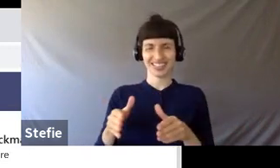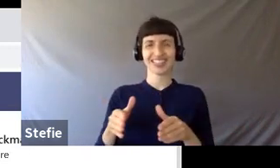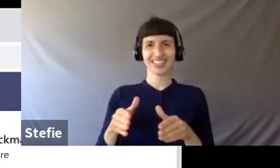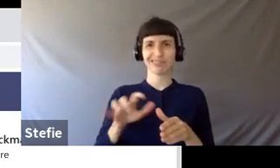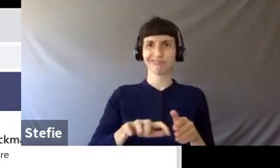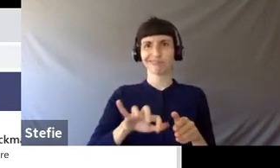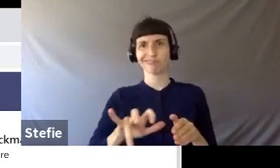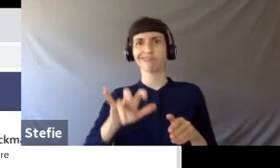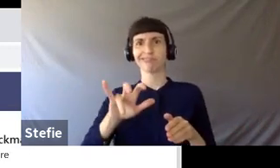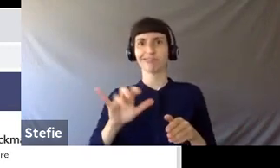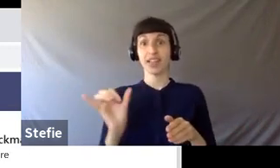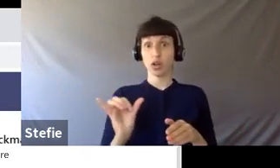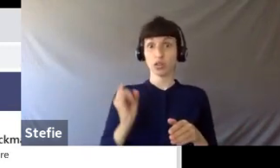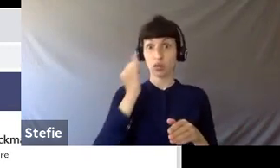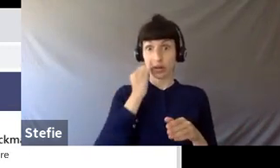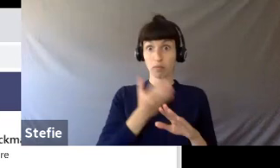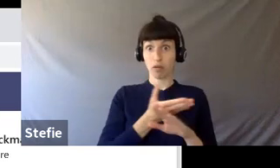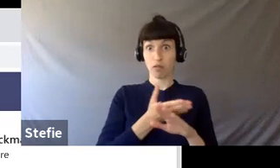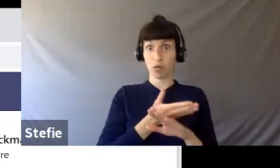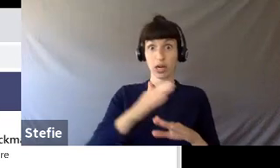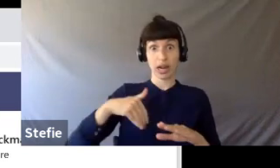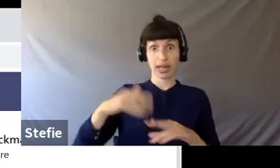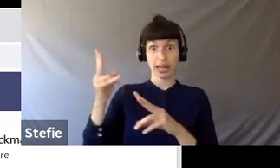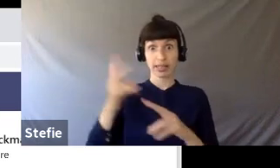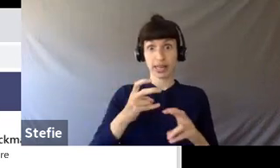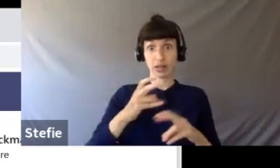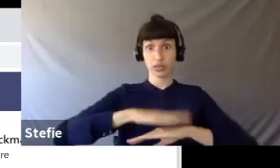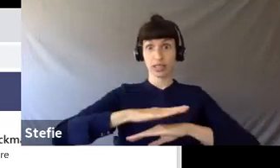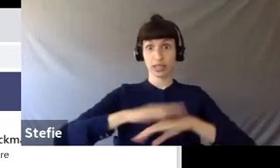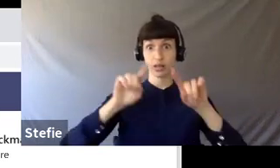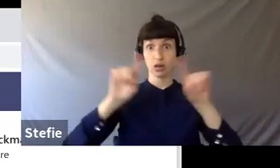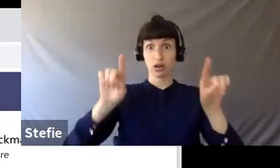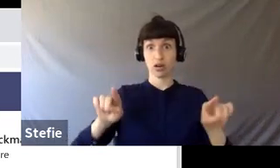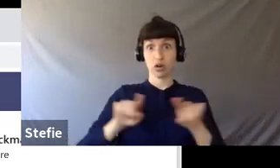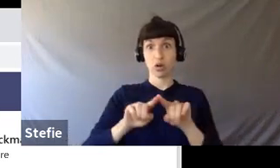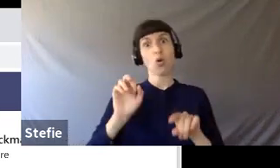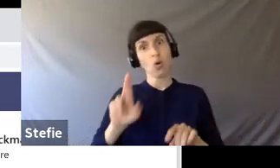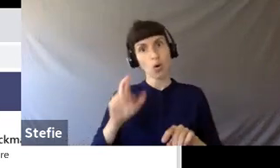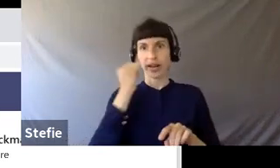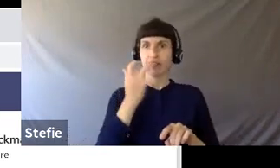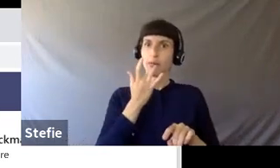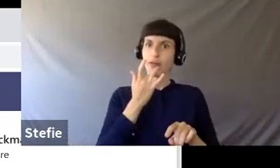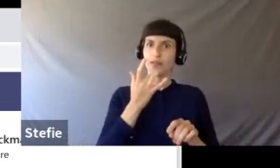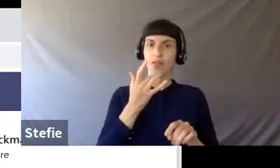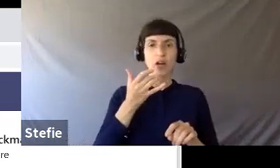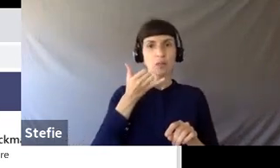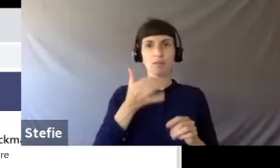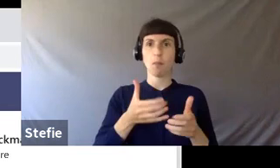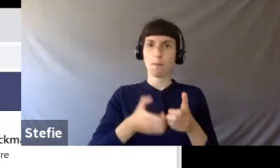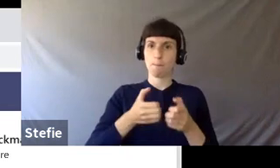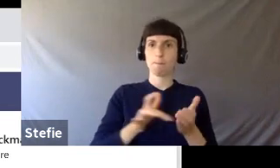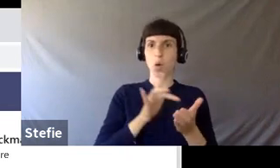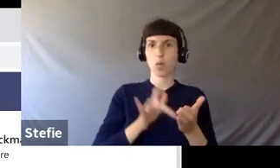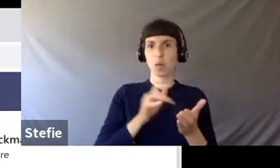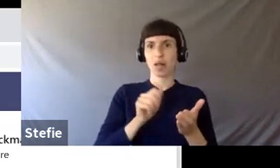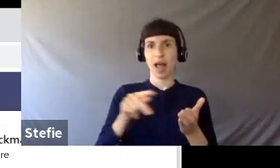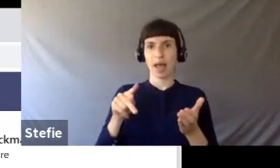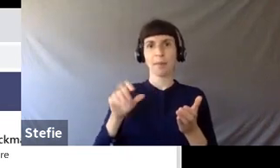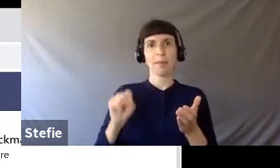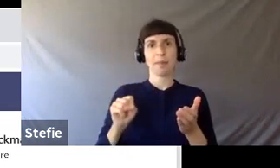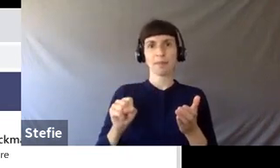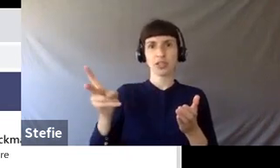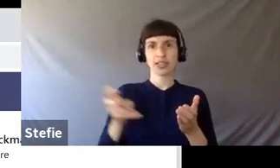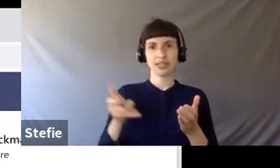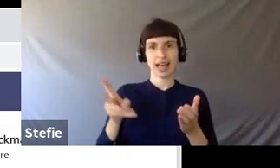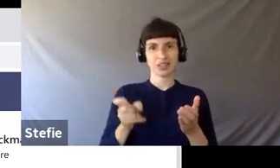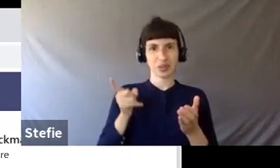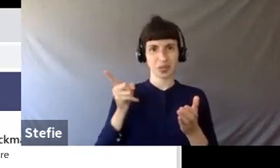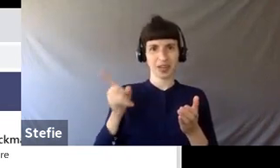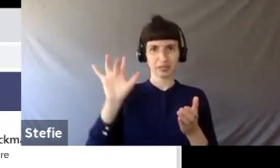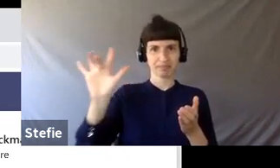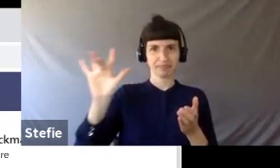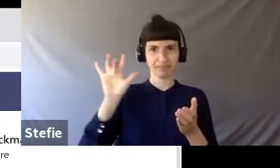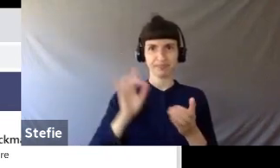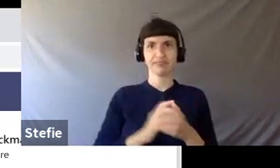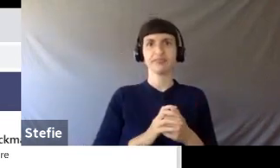And additional settings; there are keyboard shortcuts